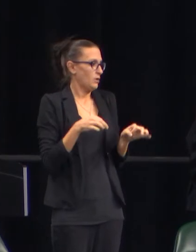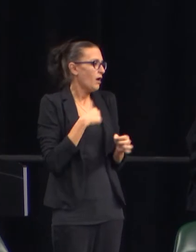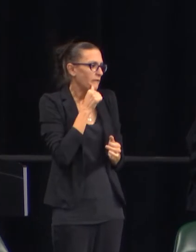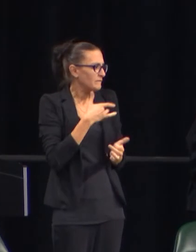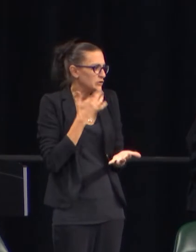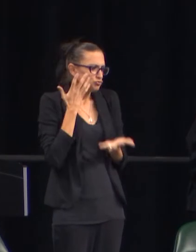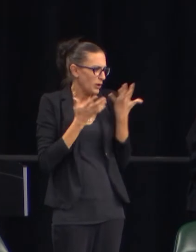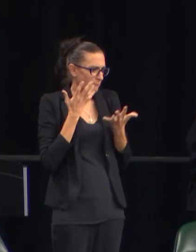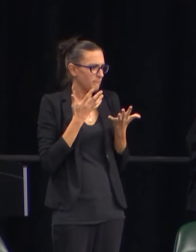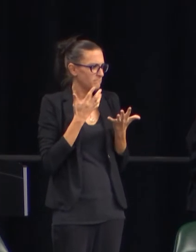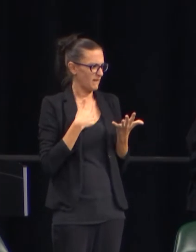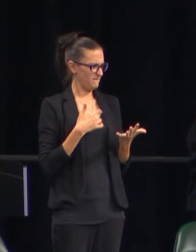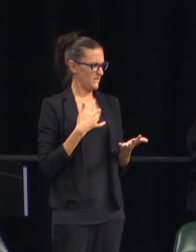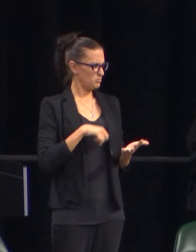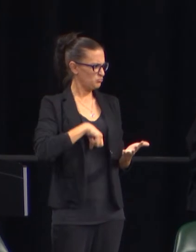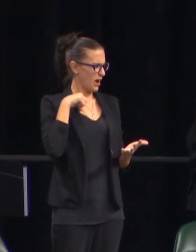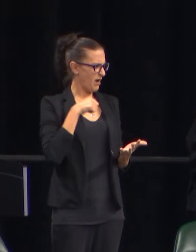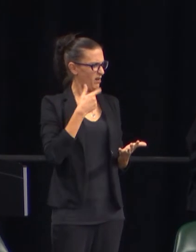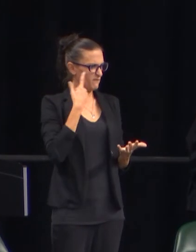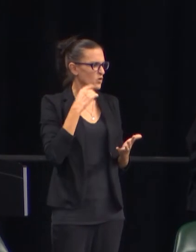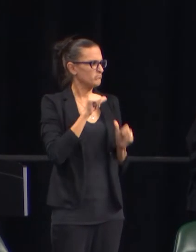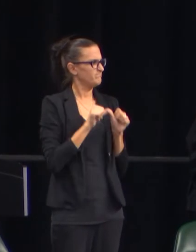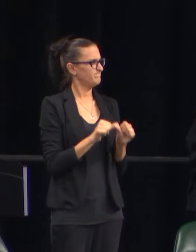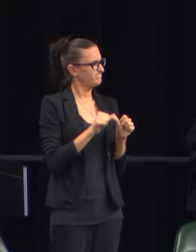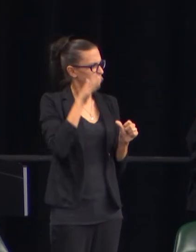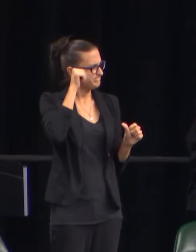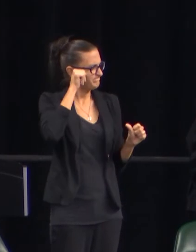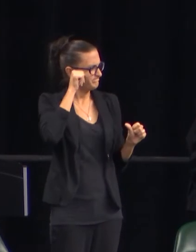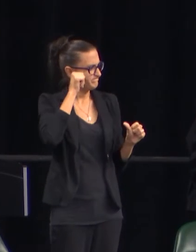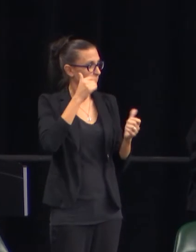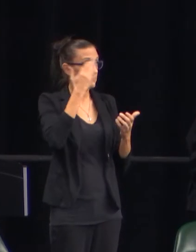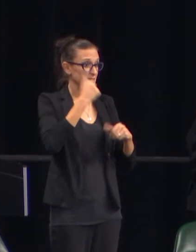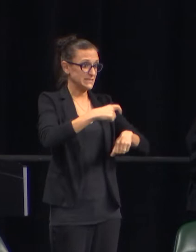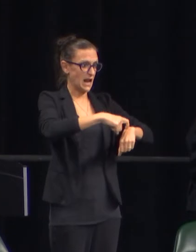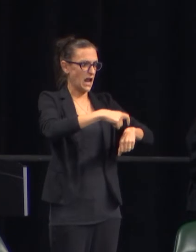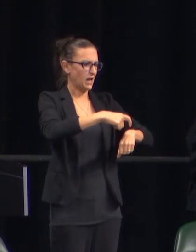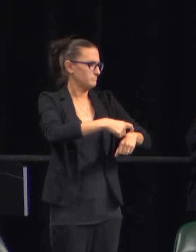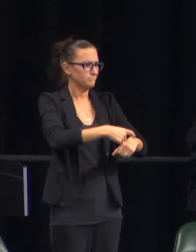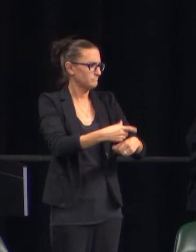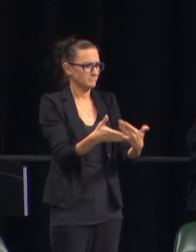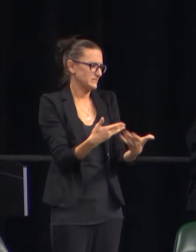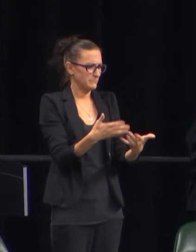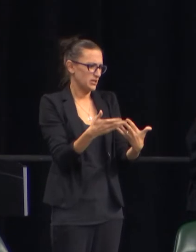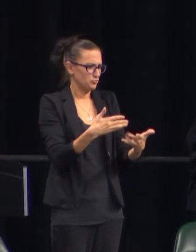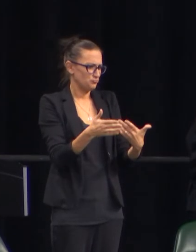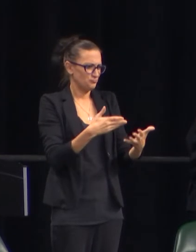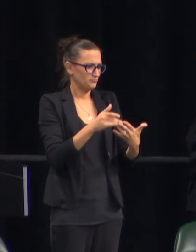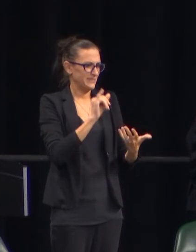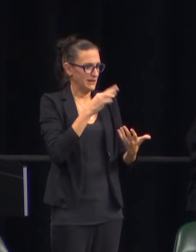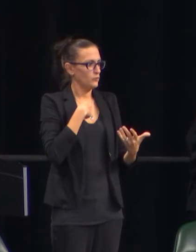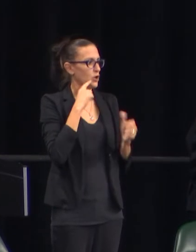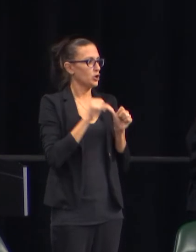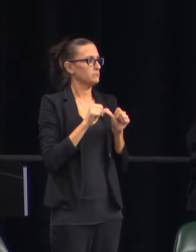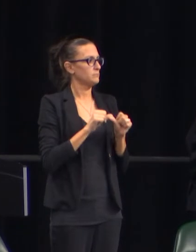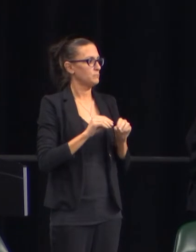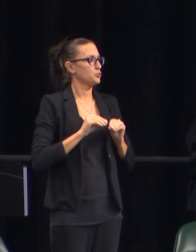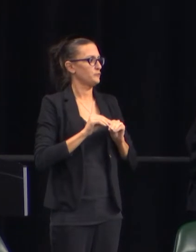"I feel proud for having been persistent, "because time does not matter if we are moving forward.